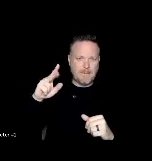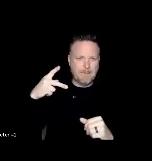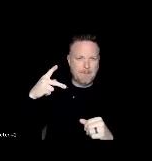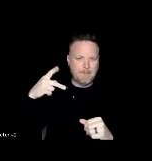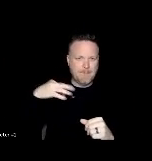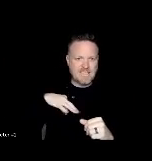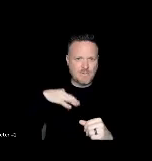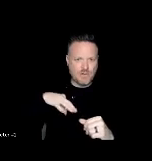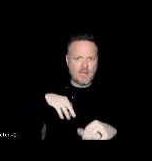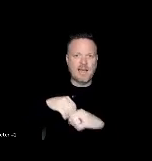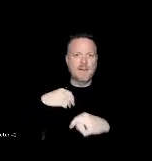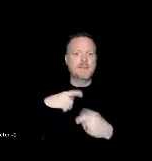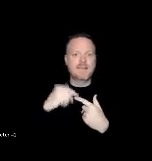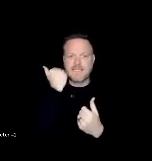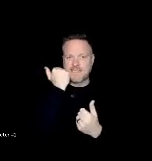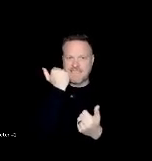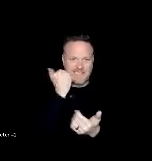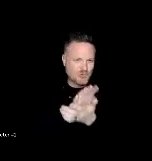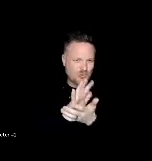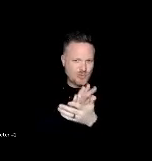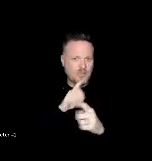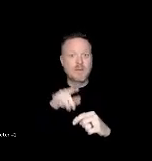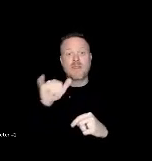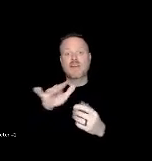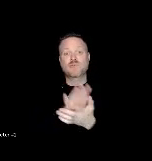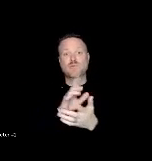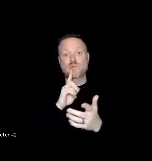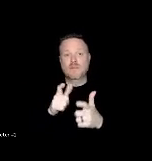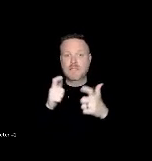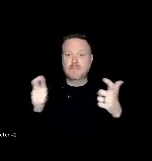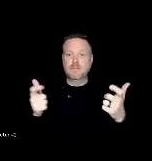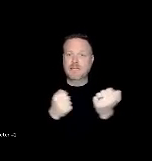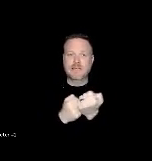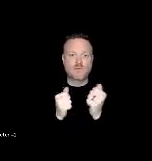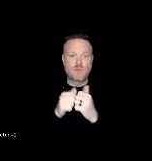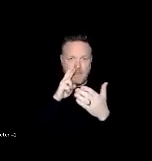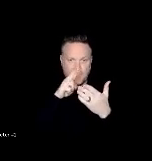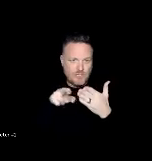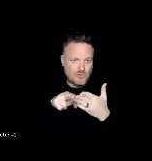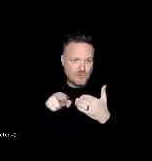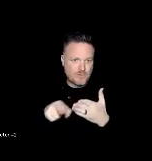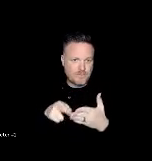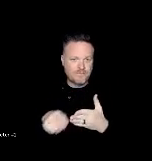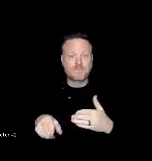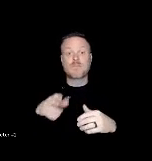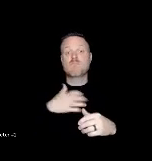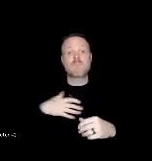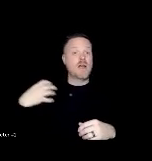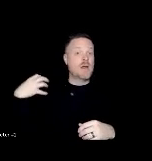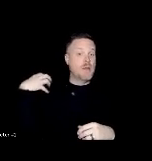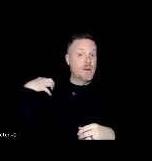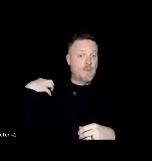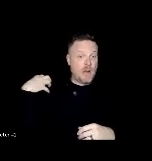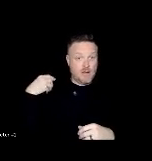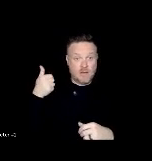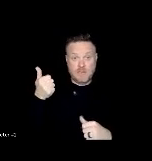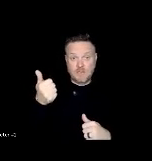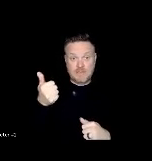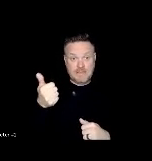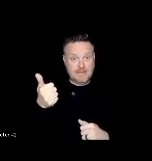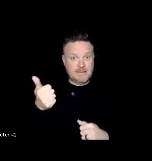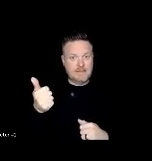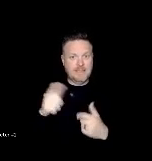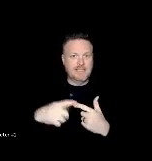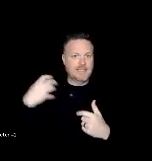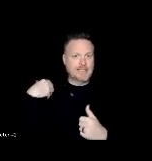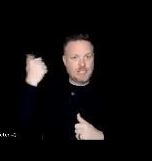school, but the school is very big with research. My boss happens to be the chair of craniofacial